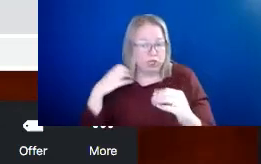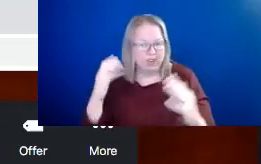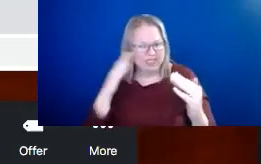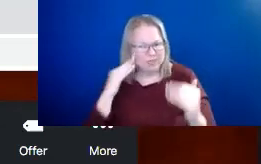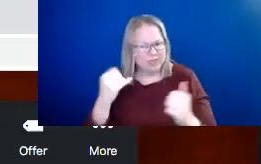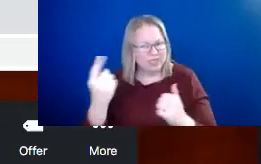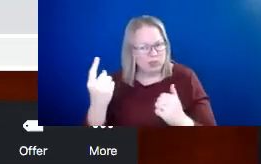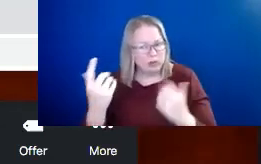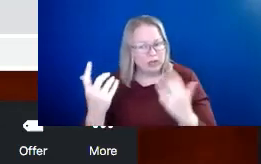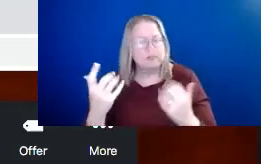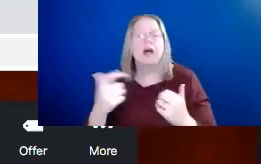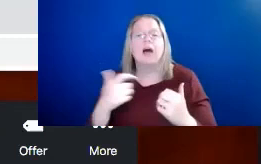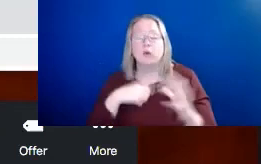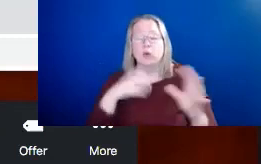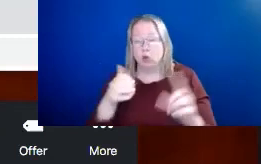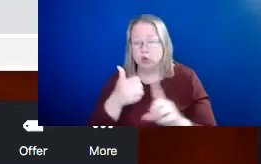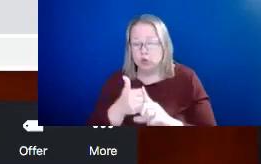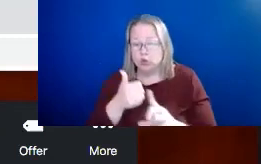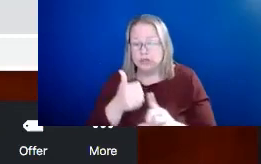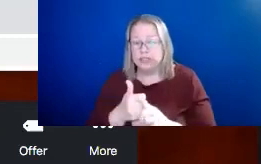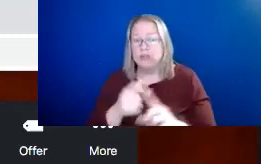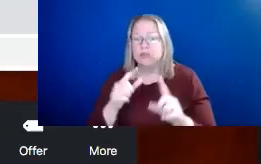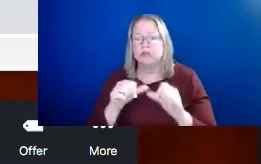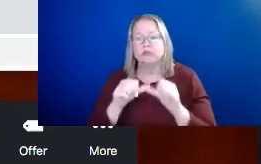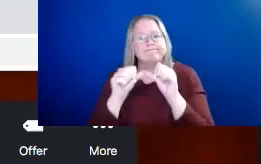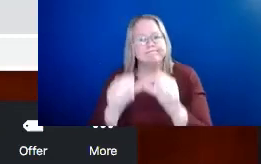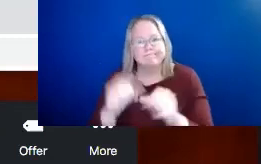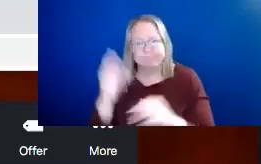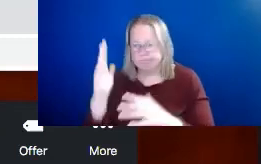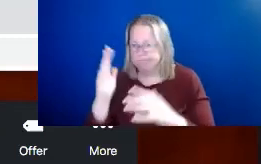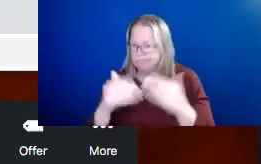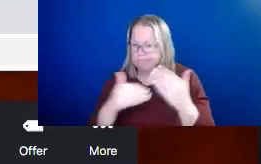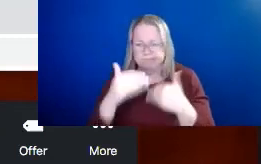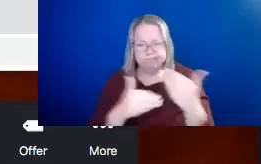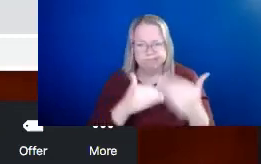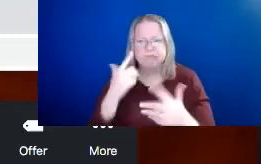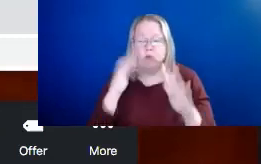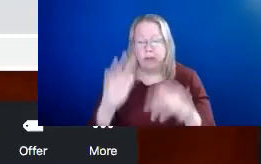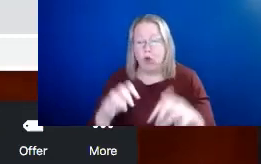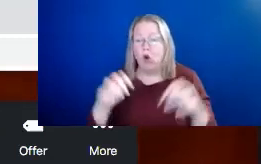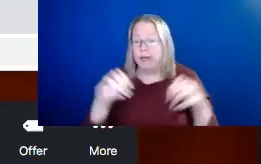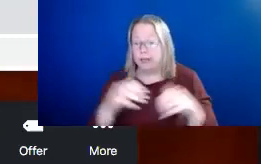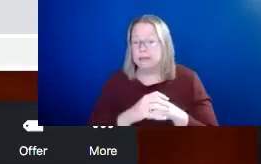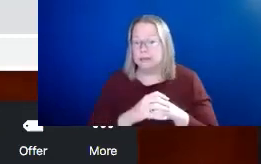I would encourage you to move forward with your 12:48:06 presentation for the audience. You will